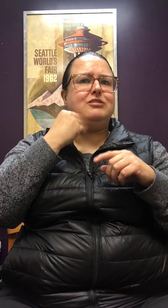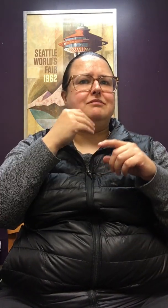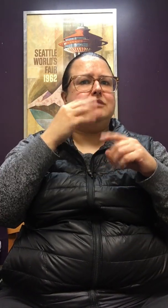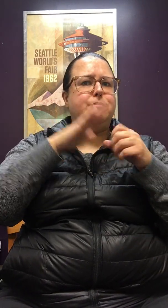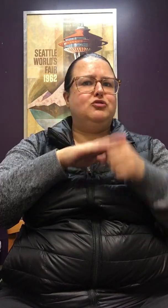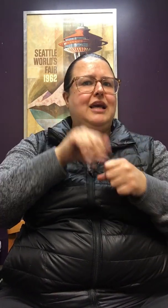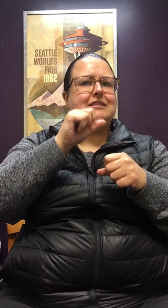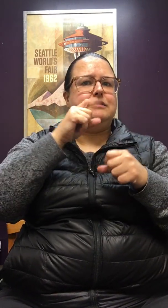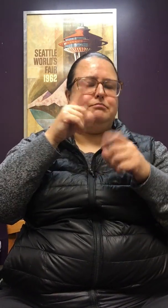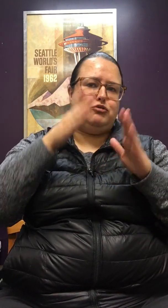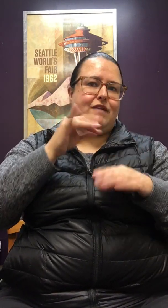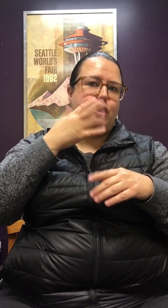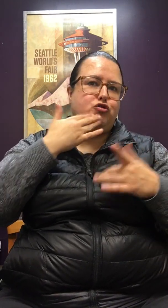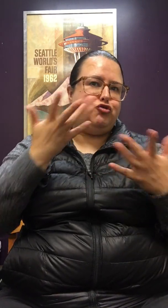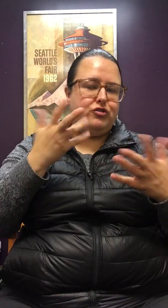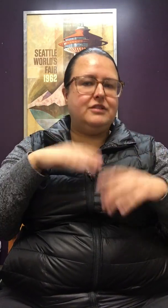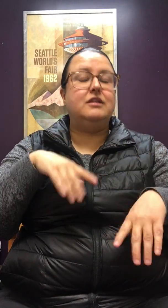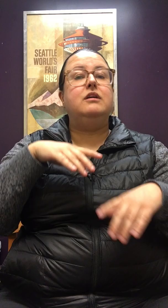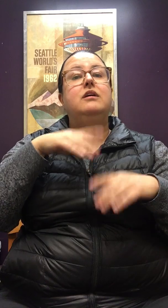since she's never experienced oppression as a person of color.